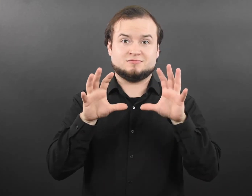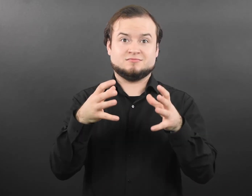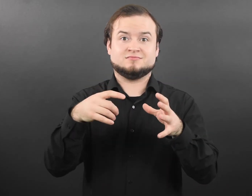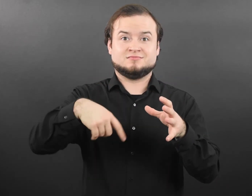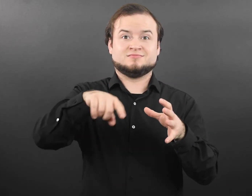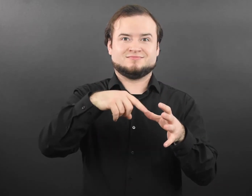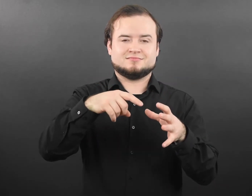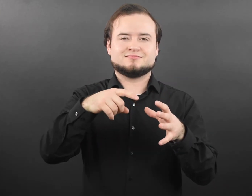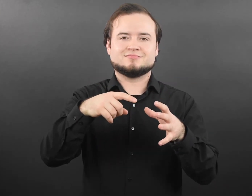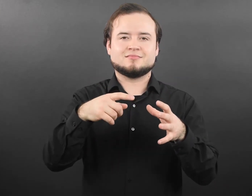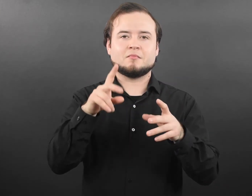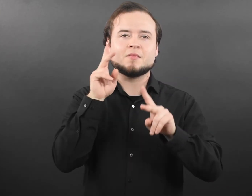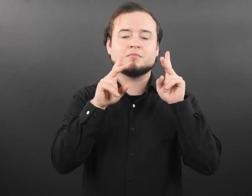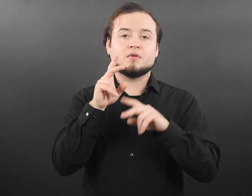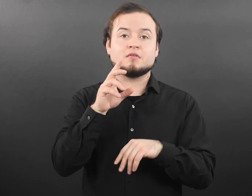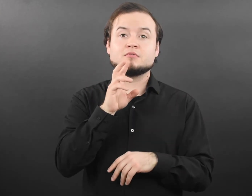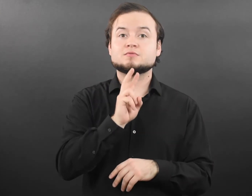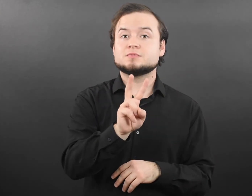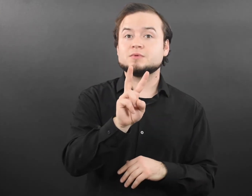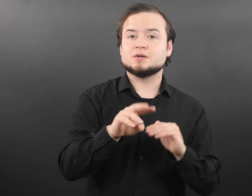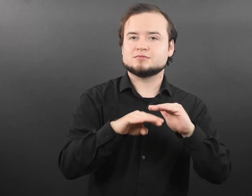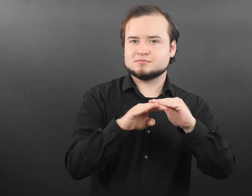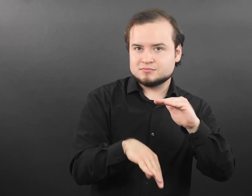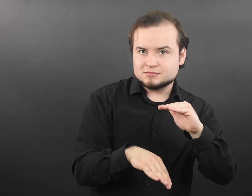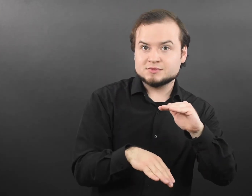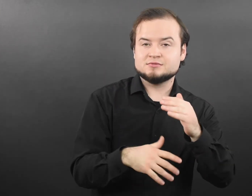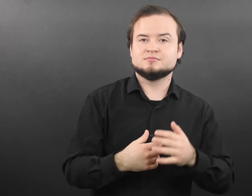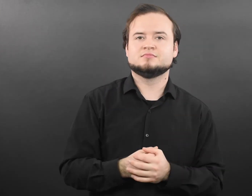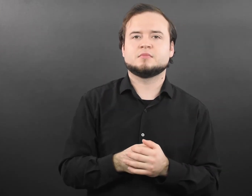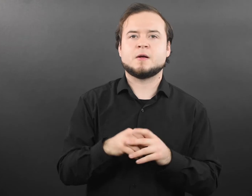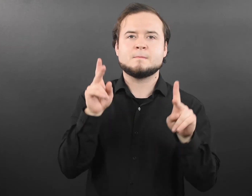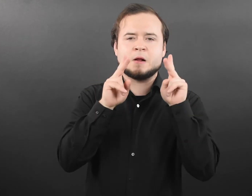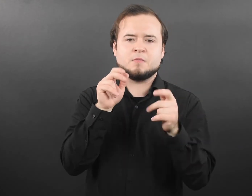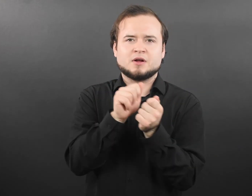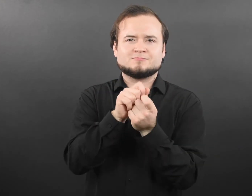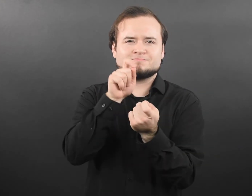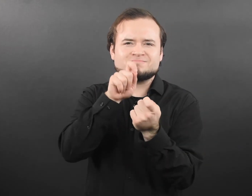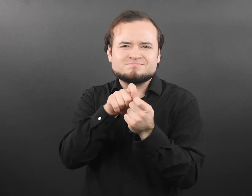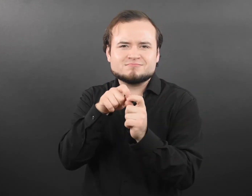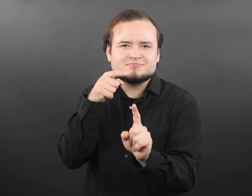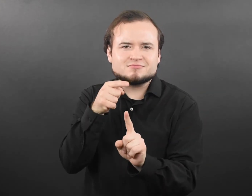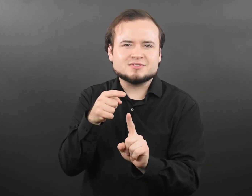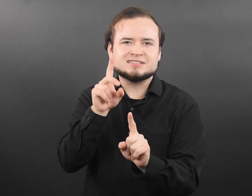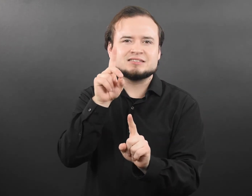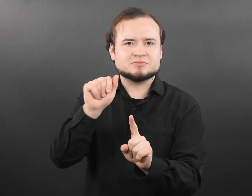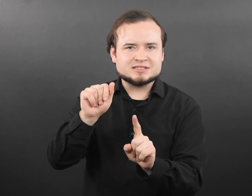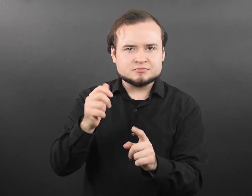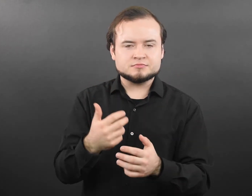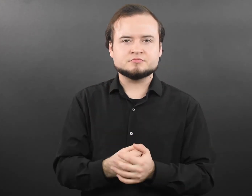This includes people under age 2, people with certain disabilities, and others who cannot